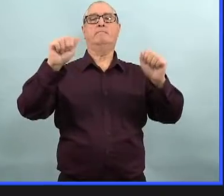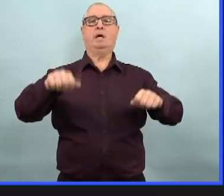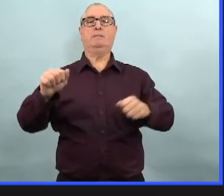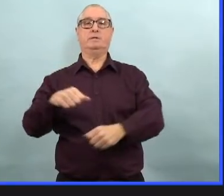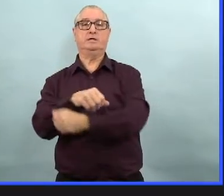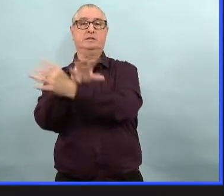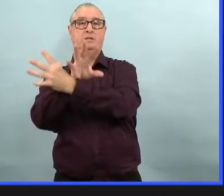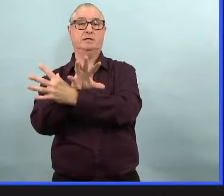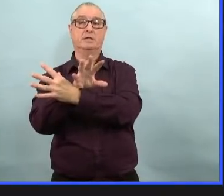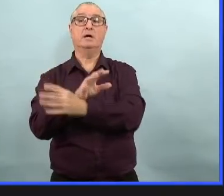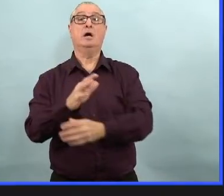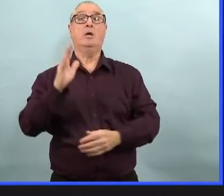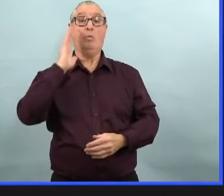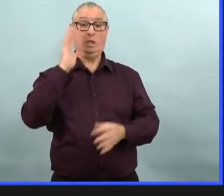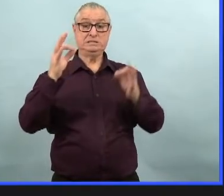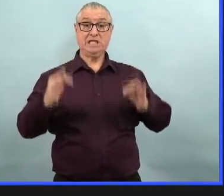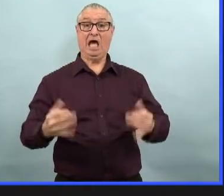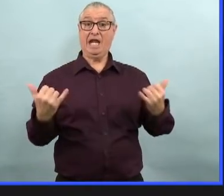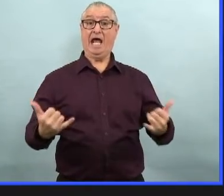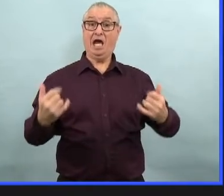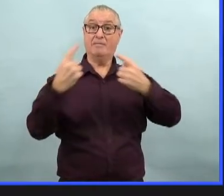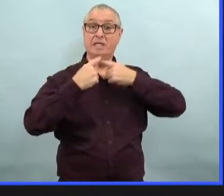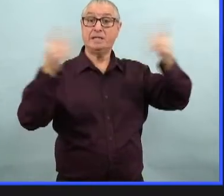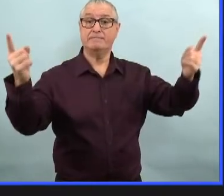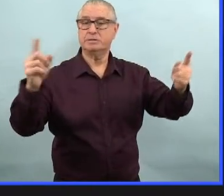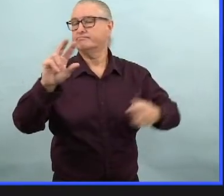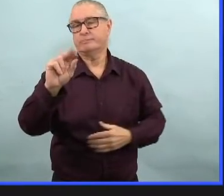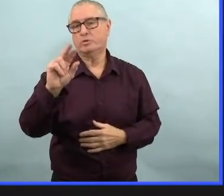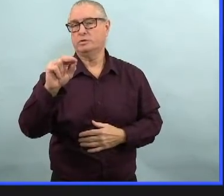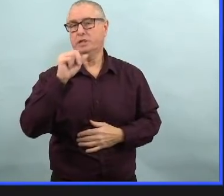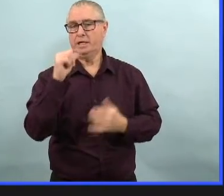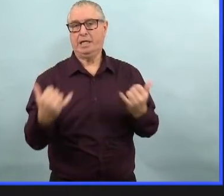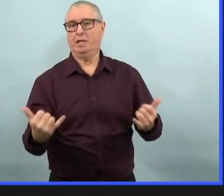you know and for my follow-up i was speaking to a teacher who said that you know they're having